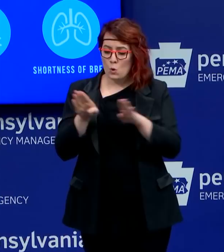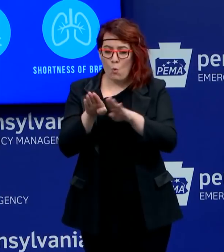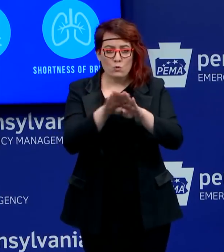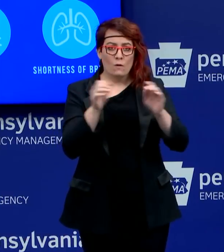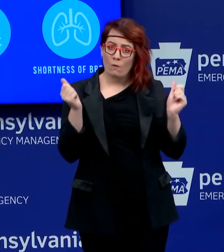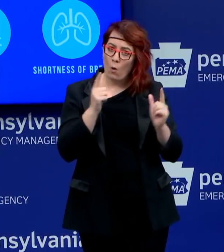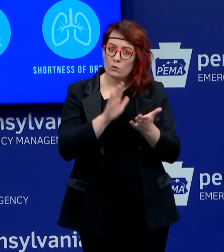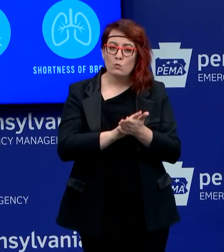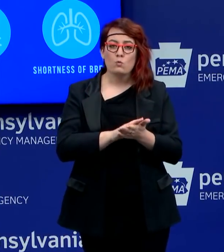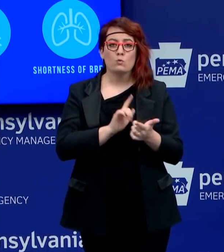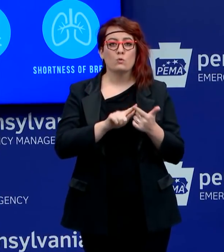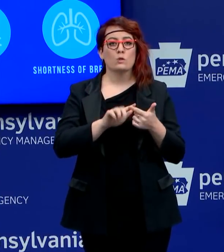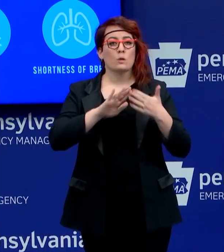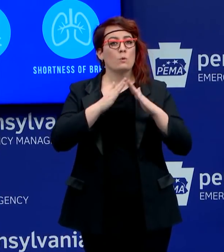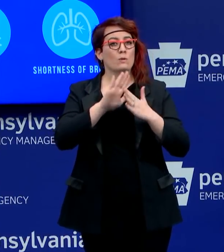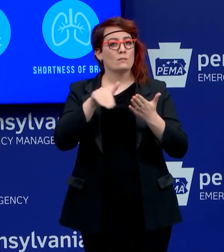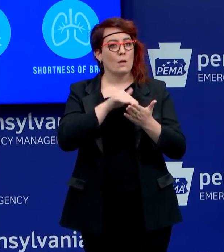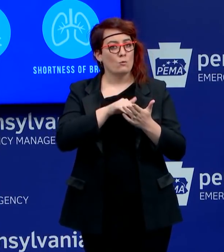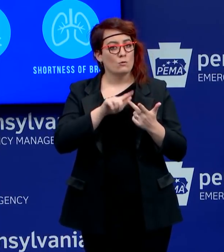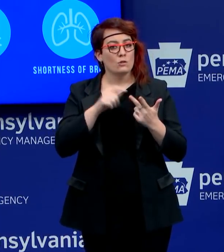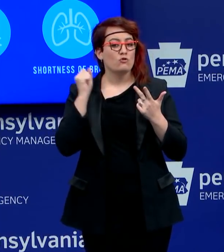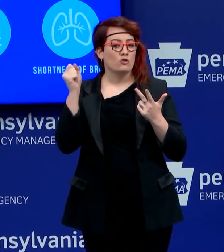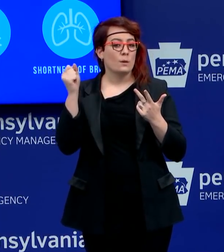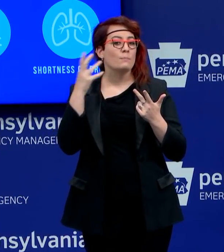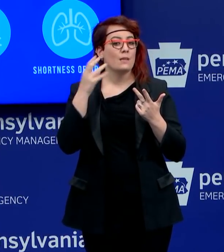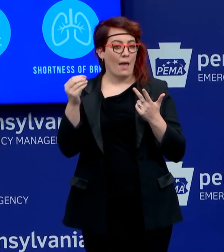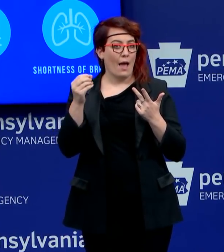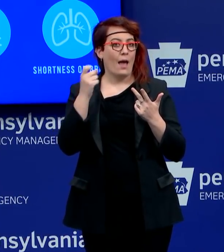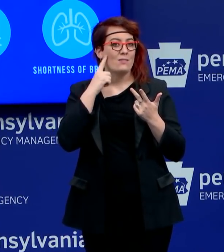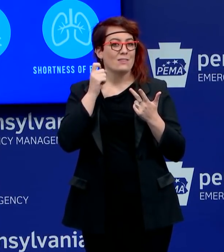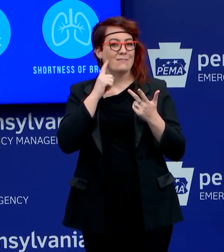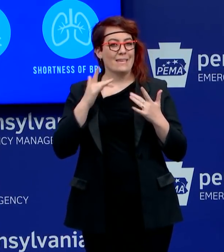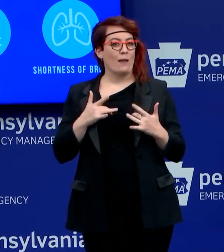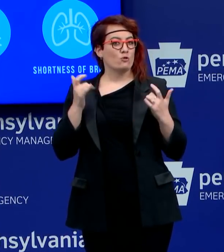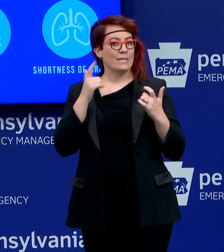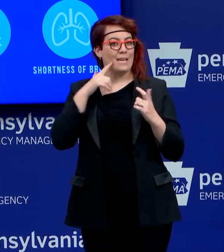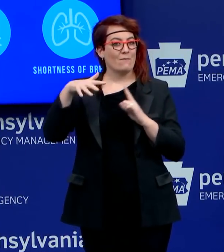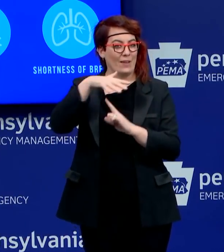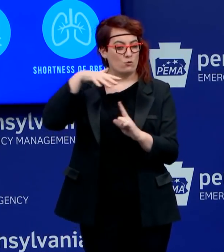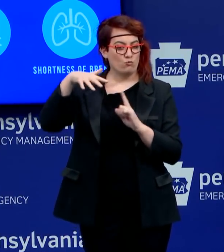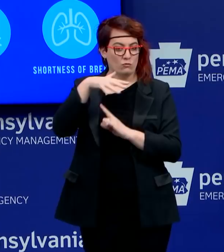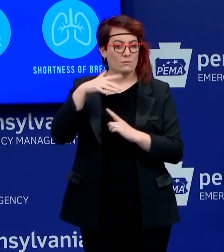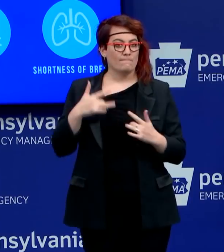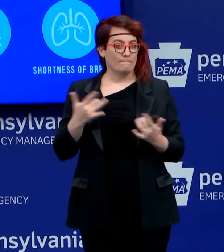IN MONTGOMERY COUNTY I'M ORDERING THE CLOSURE OF ALL